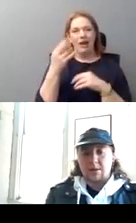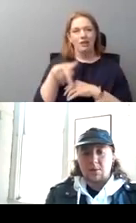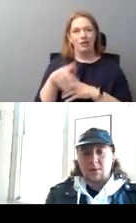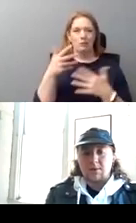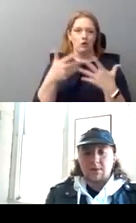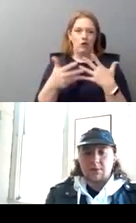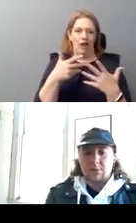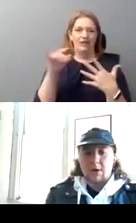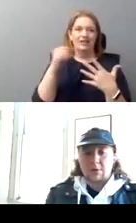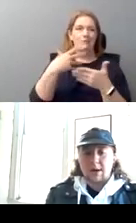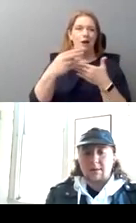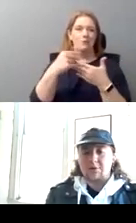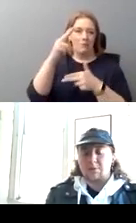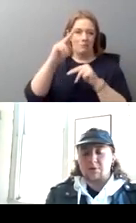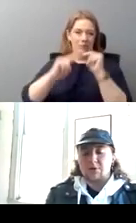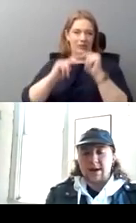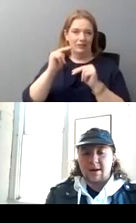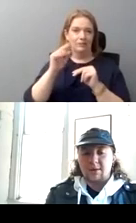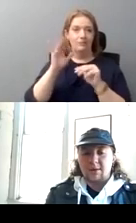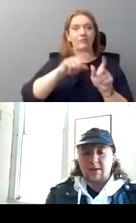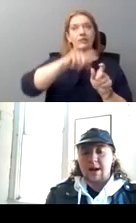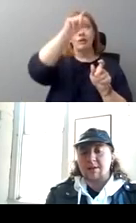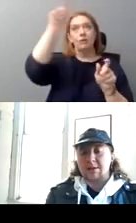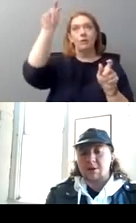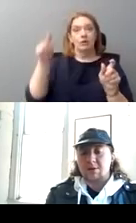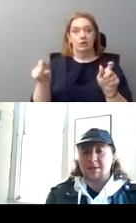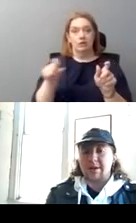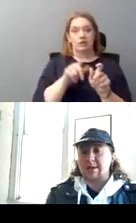The windows in this room also had their trim removed by Ireland and actually called expanding